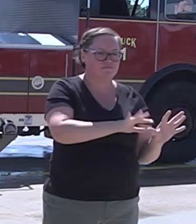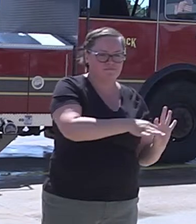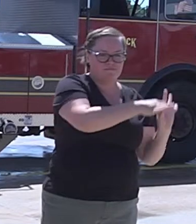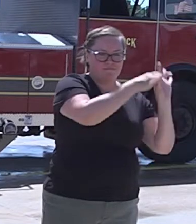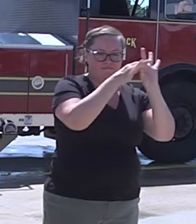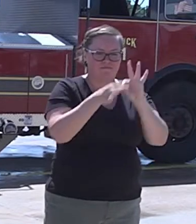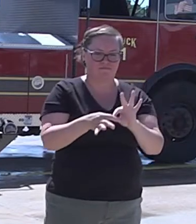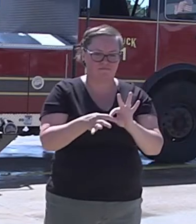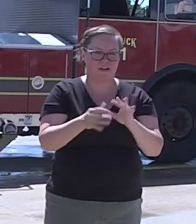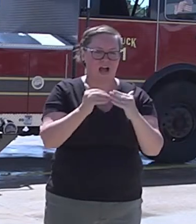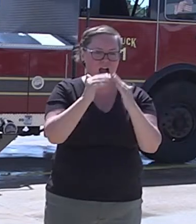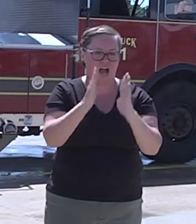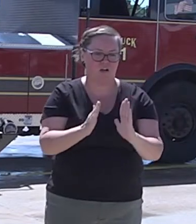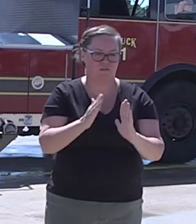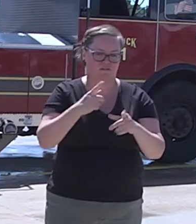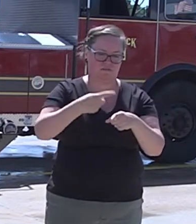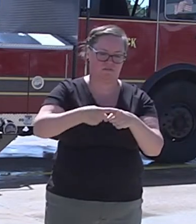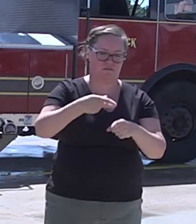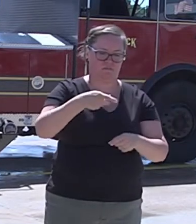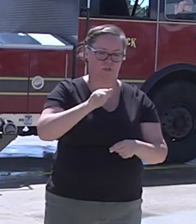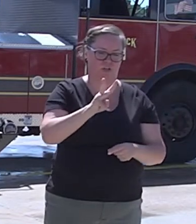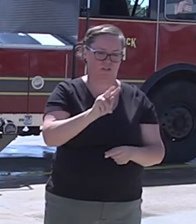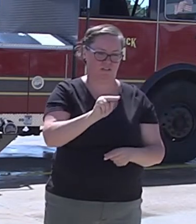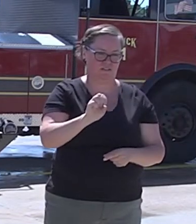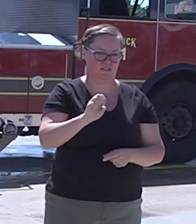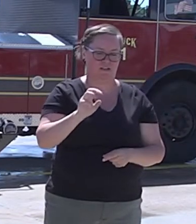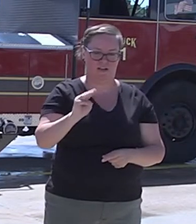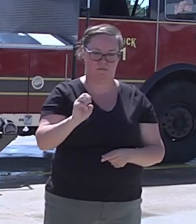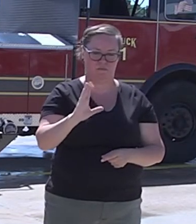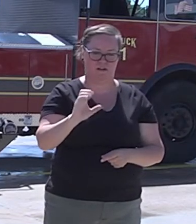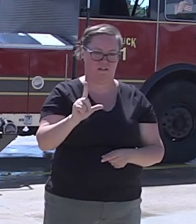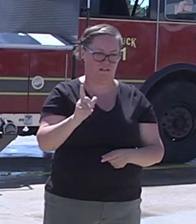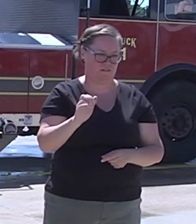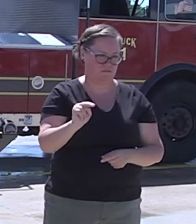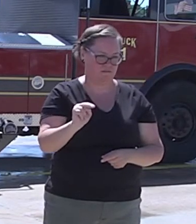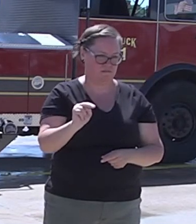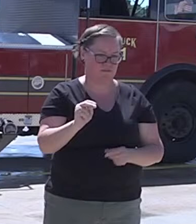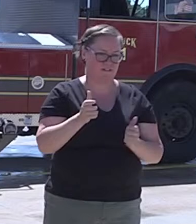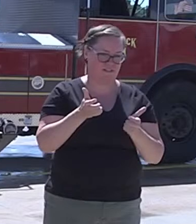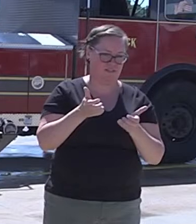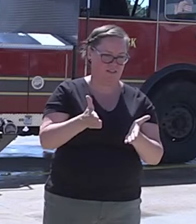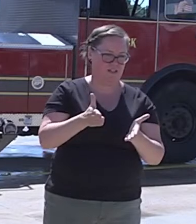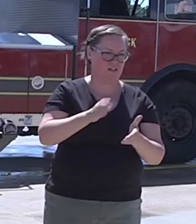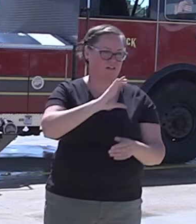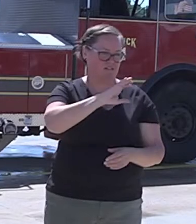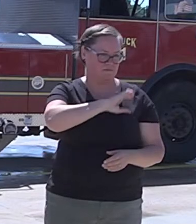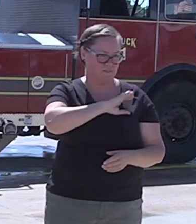of pony and mlan at that residence officials with the witch toop Police Department explosive